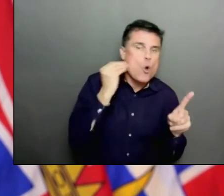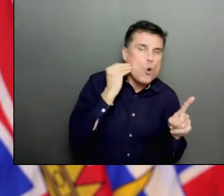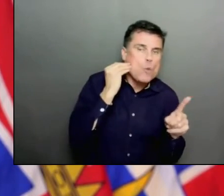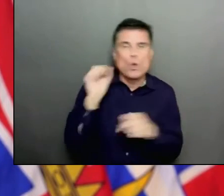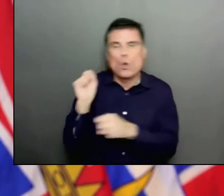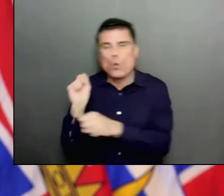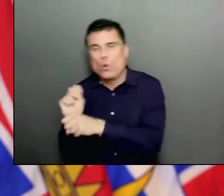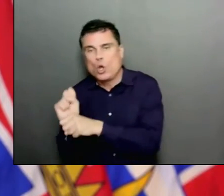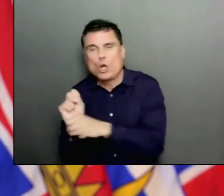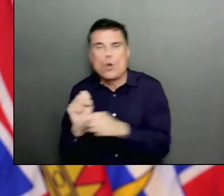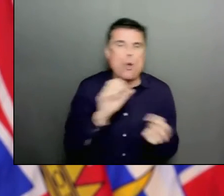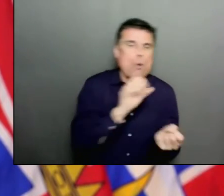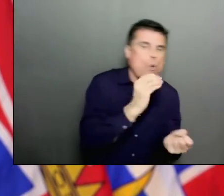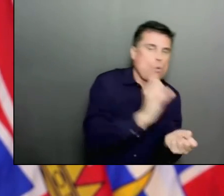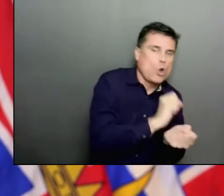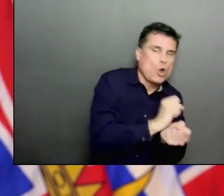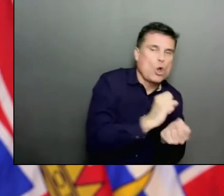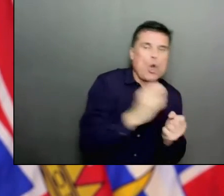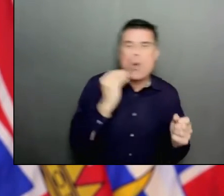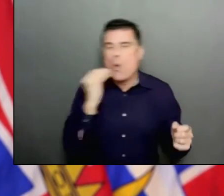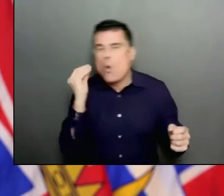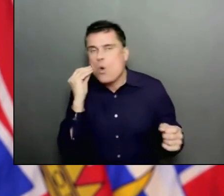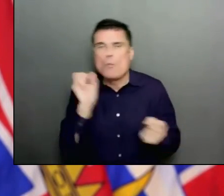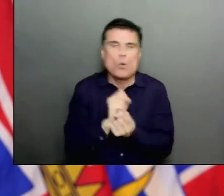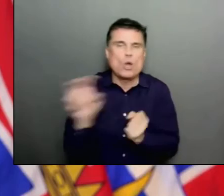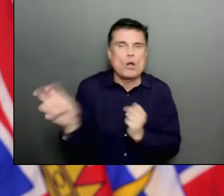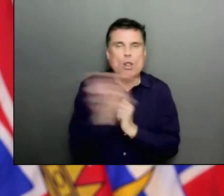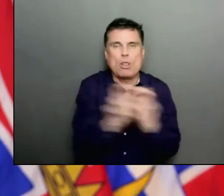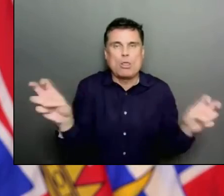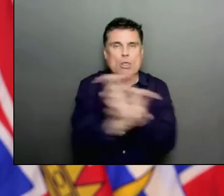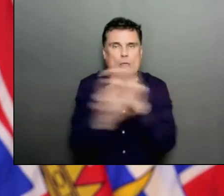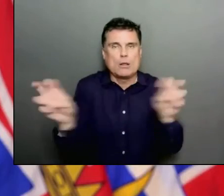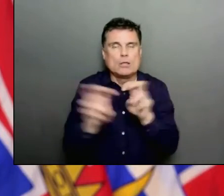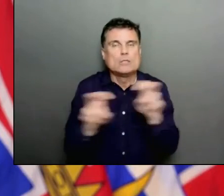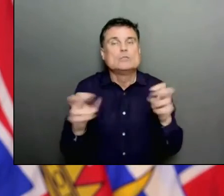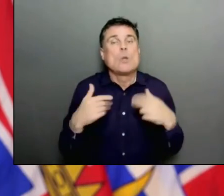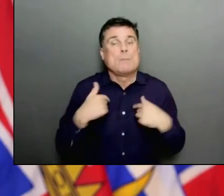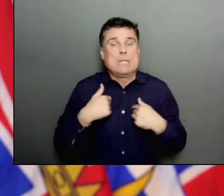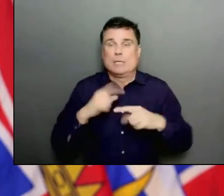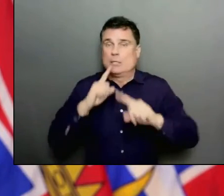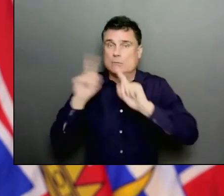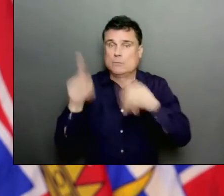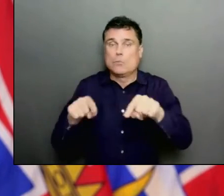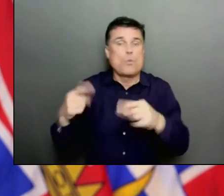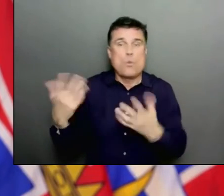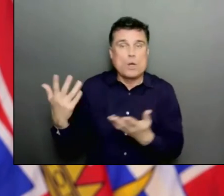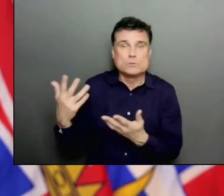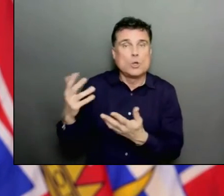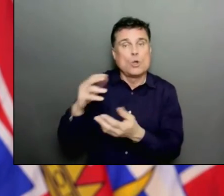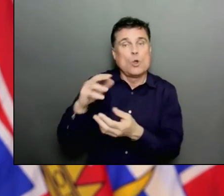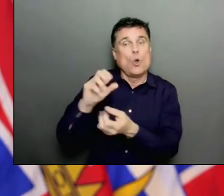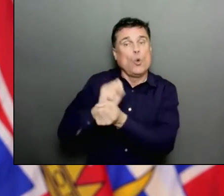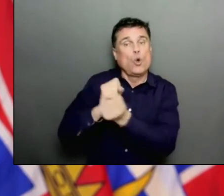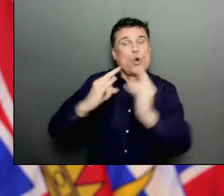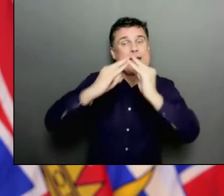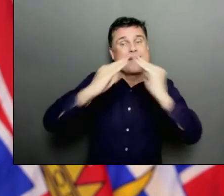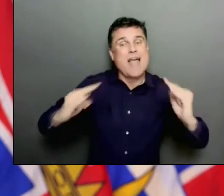This order will require work camps to do a phased slower start-up in January. The original intention and